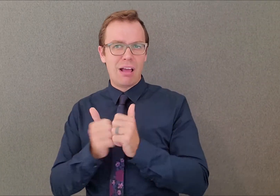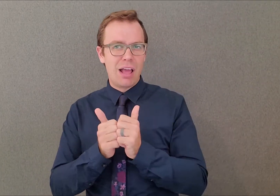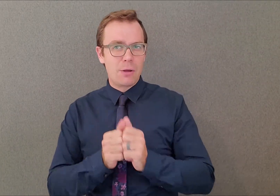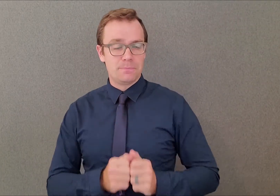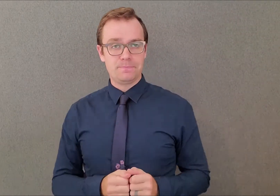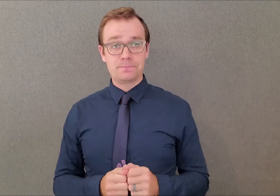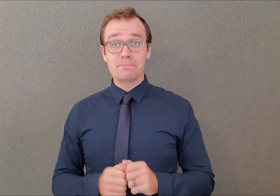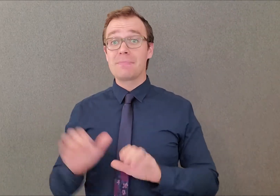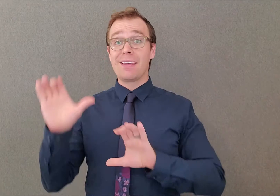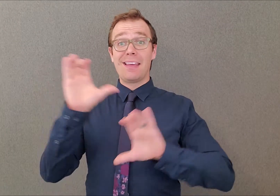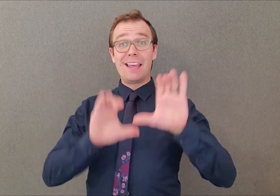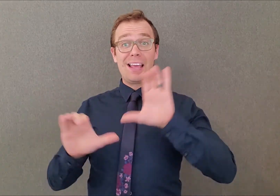Chemical facilities.